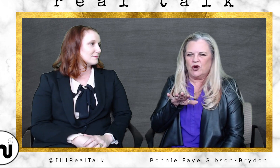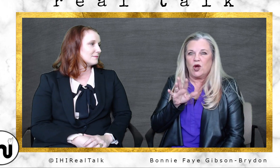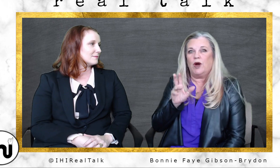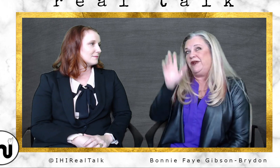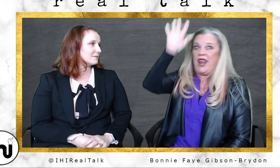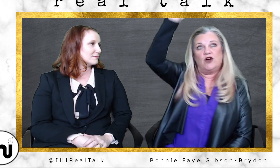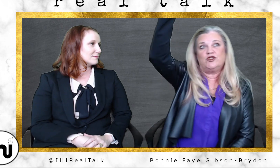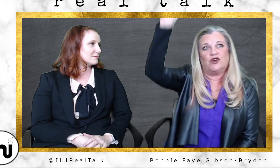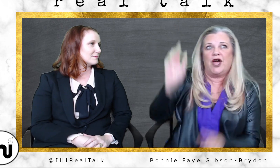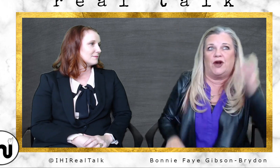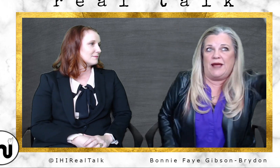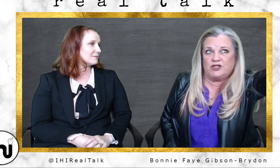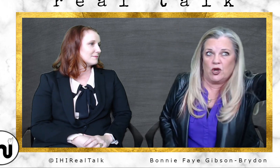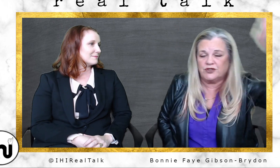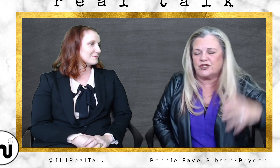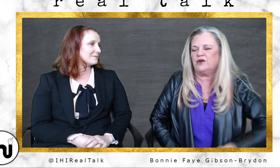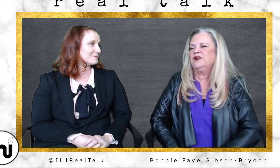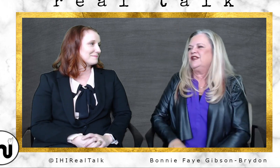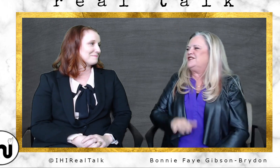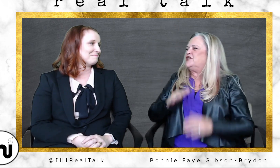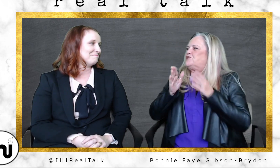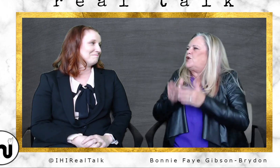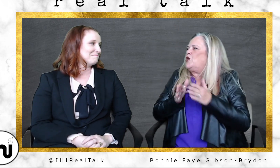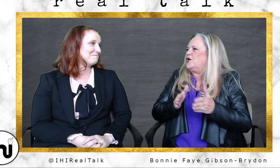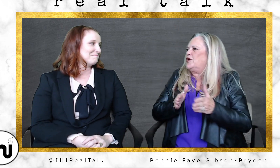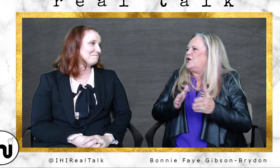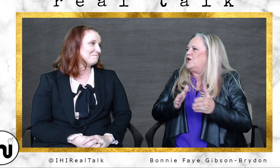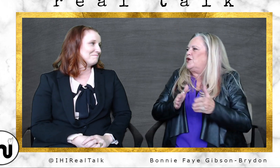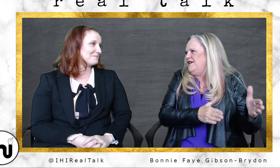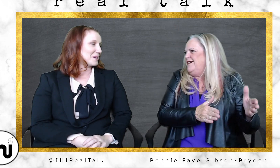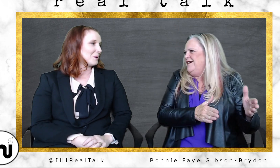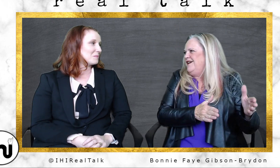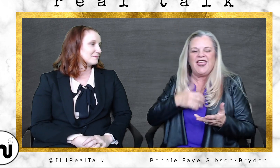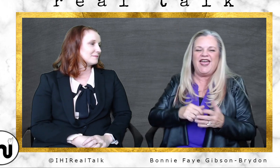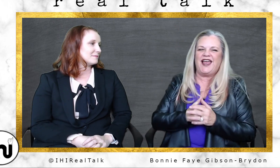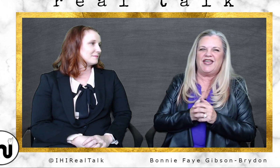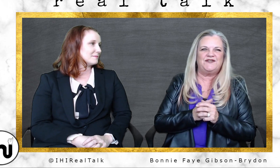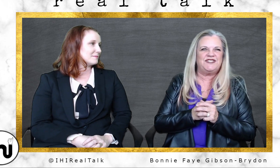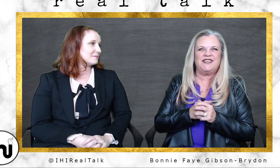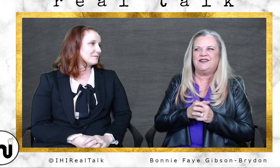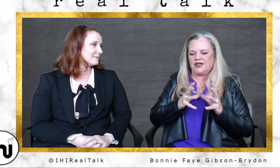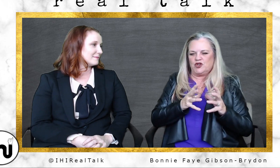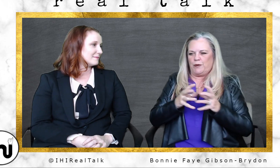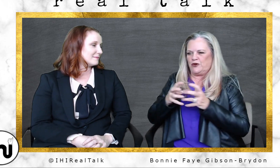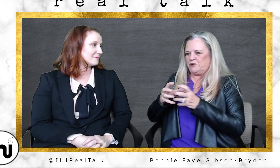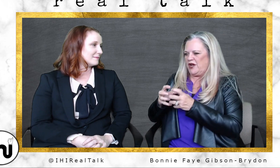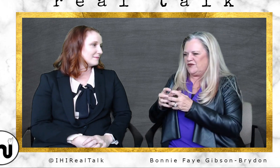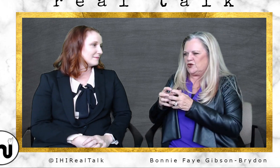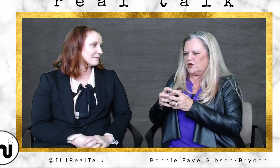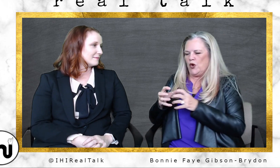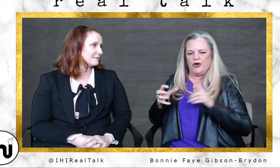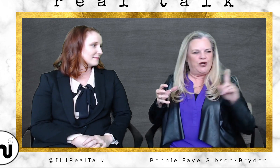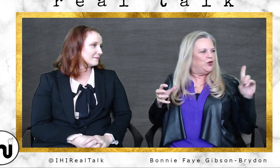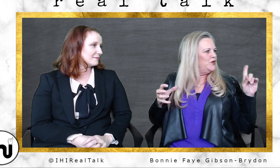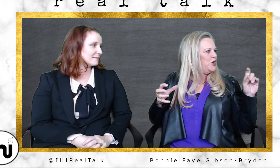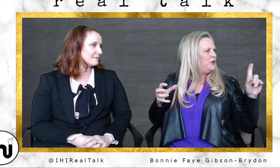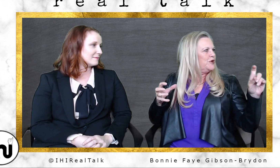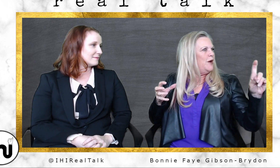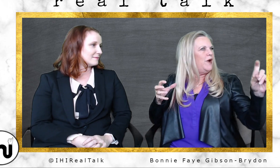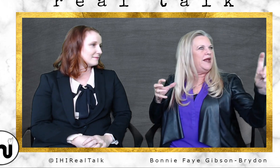go up and, "Hello your Honor! I'm so-and-so." There's protocol, and I have seen interpreters will be off to a corner and a new interpreter will come right up